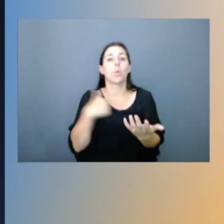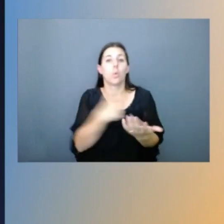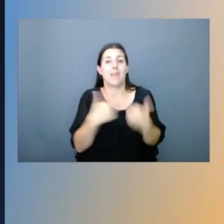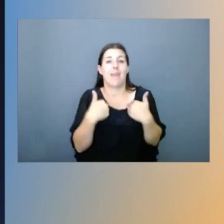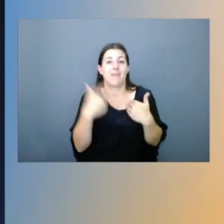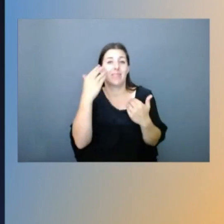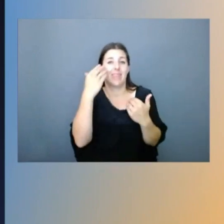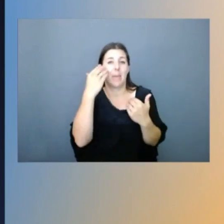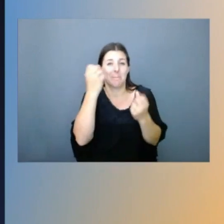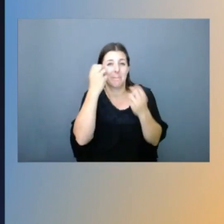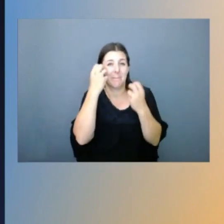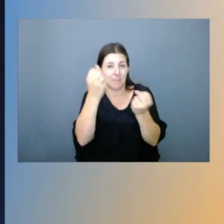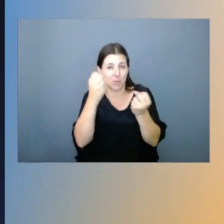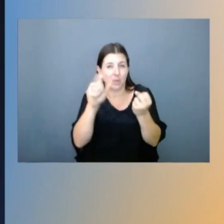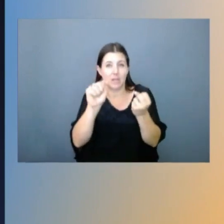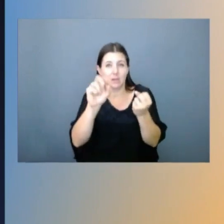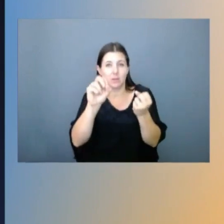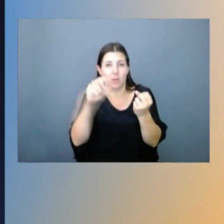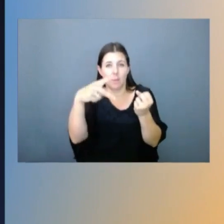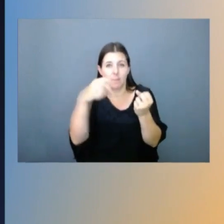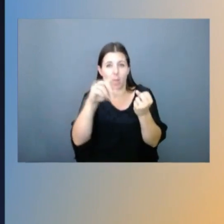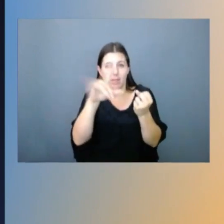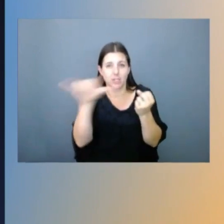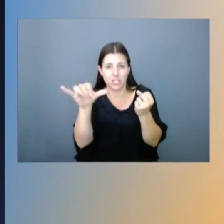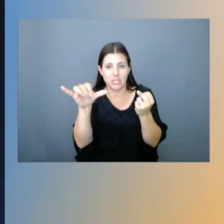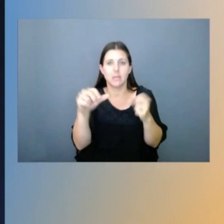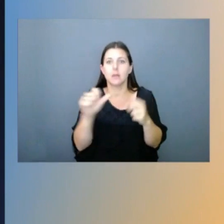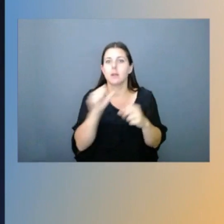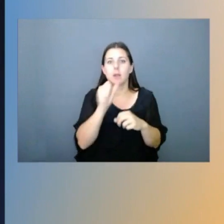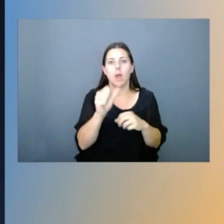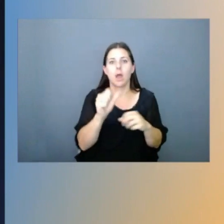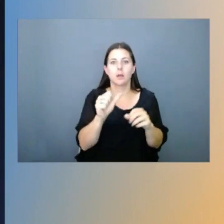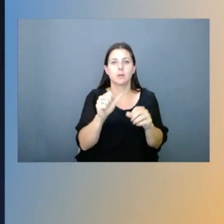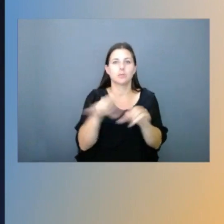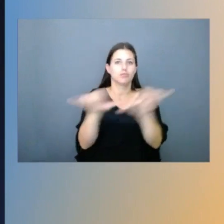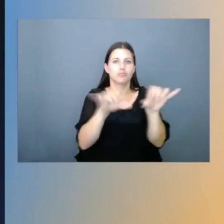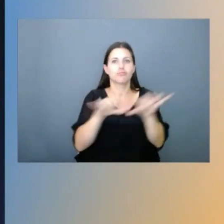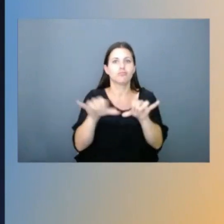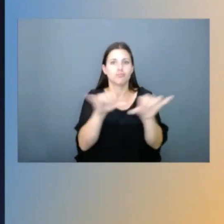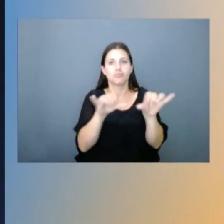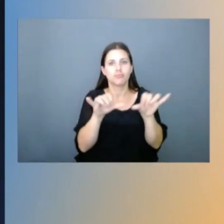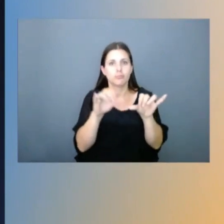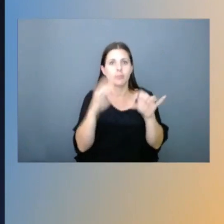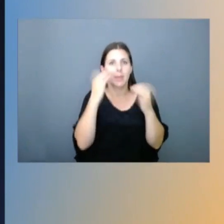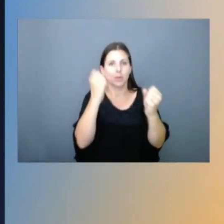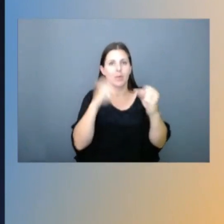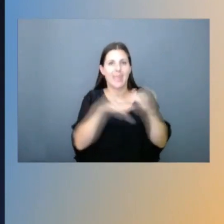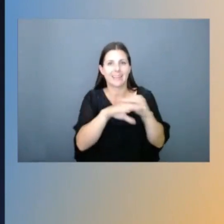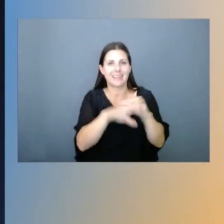We are exposing non-uniform memory access and it has some complexity for people